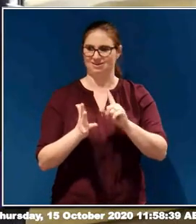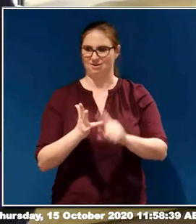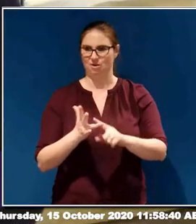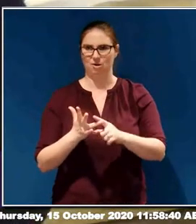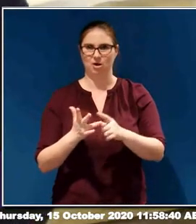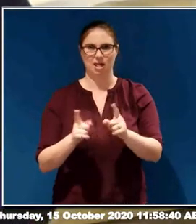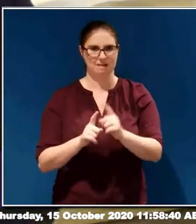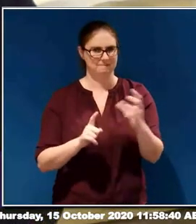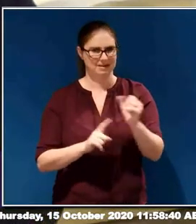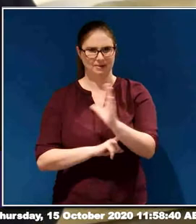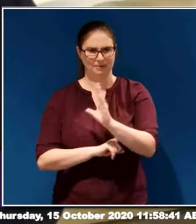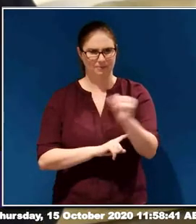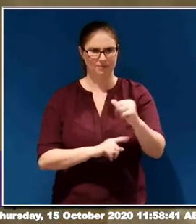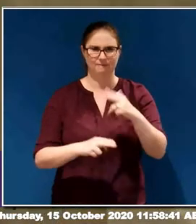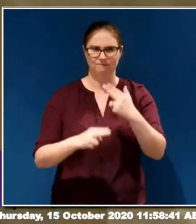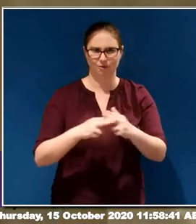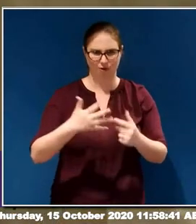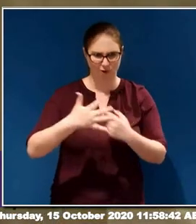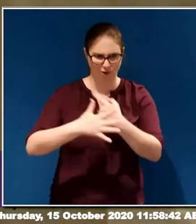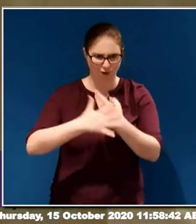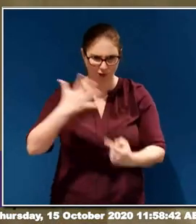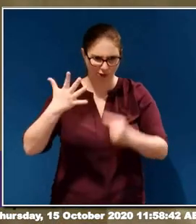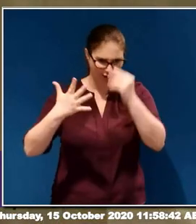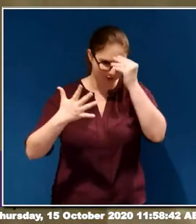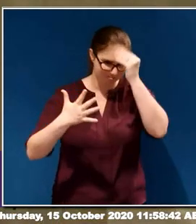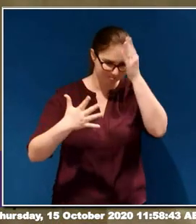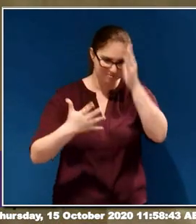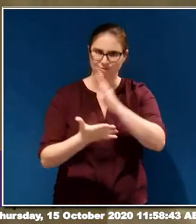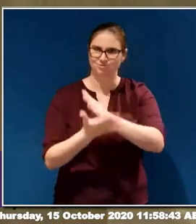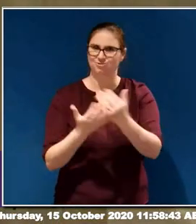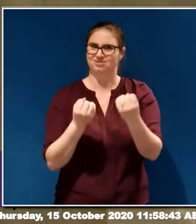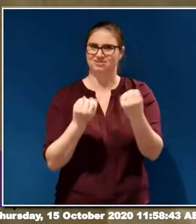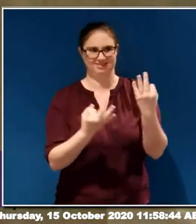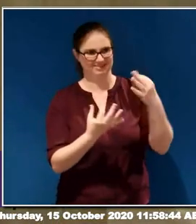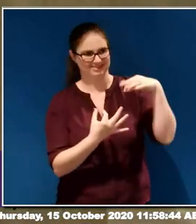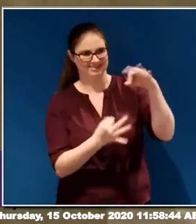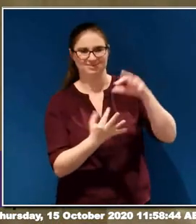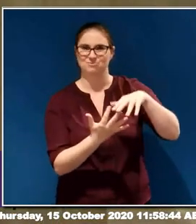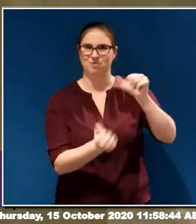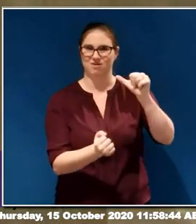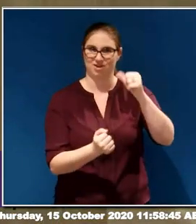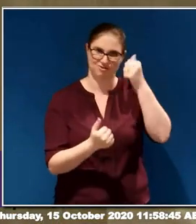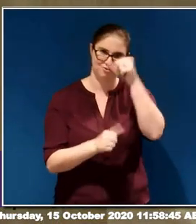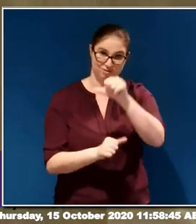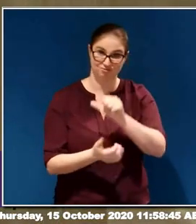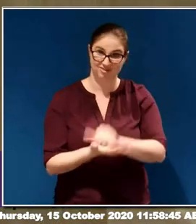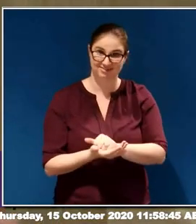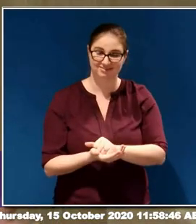So how it appeared at the time was that any student who presented with